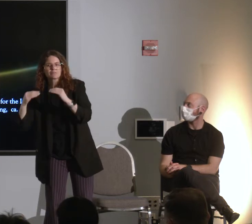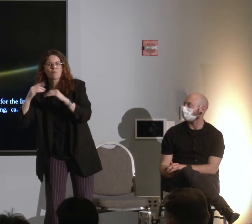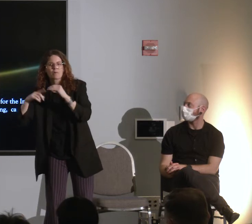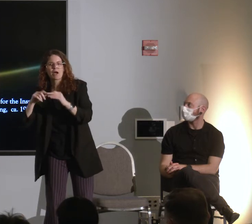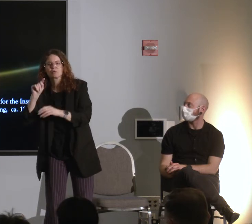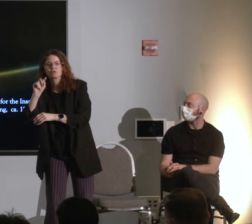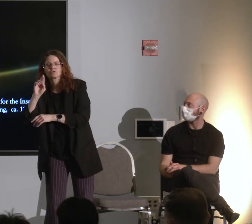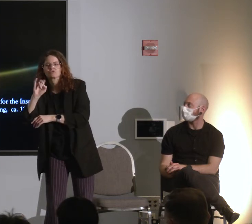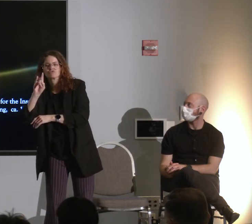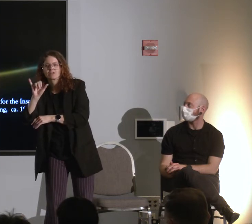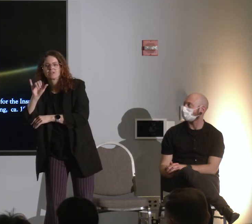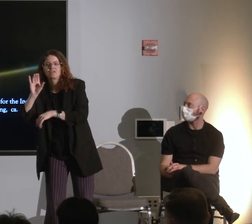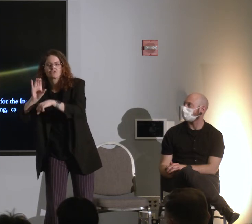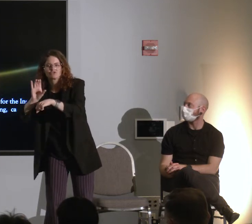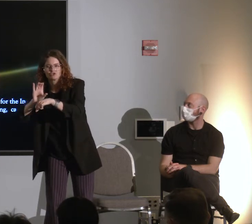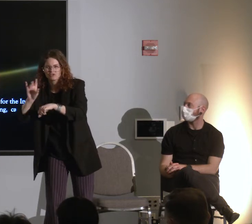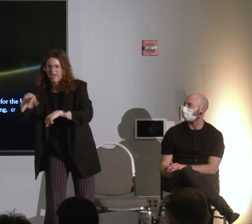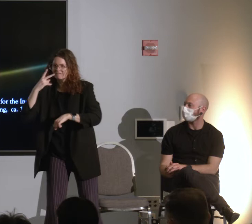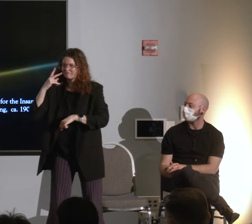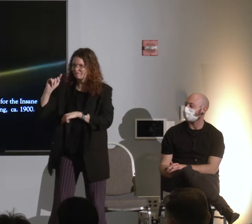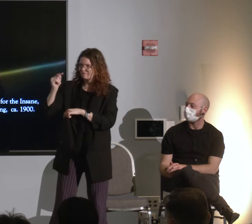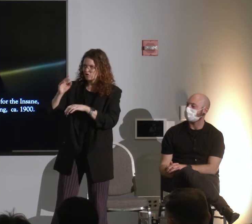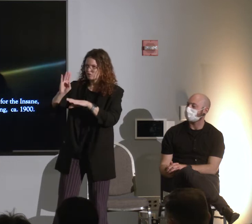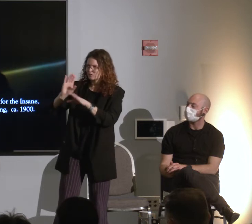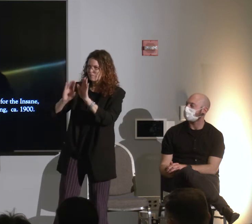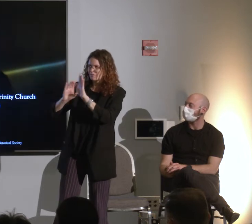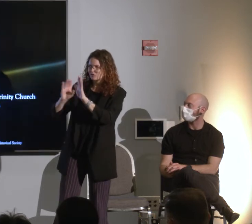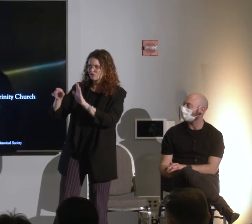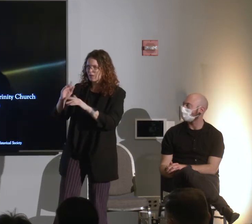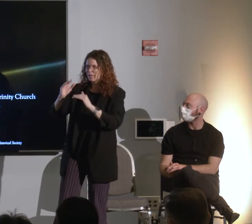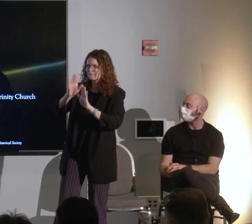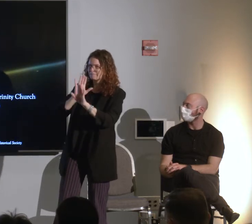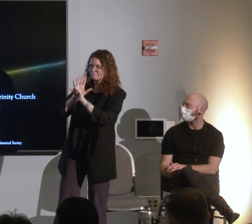which was one of the first images you saw in that very popular building amongst his contemporaries.